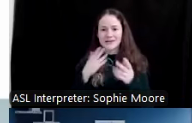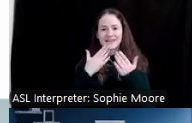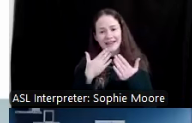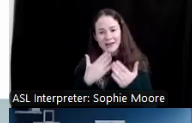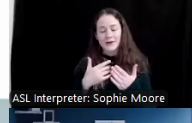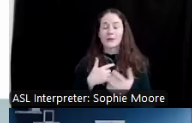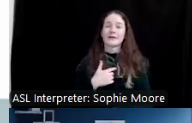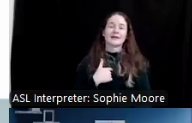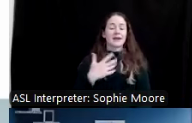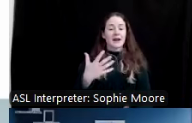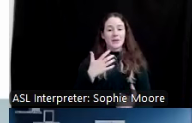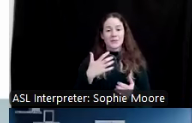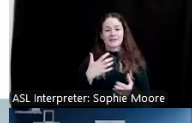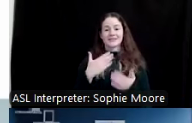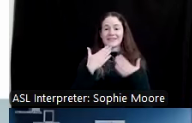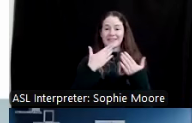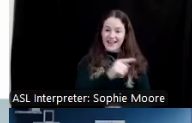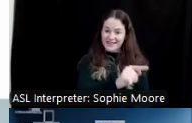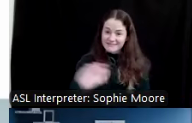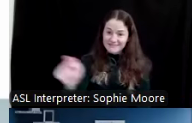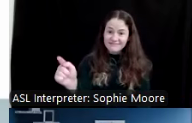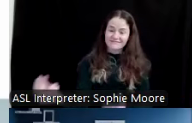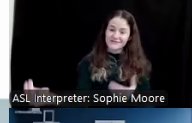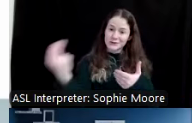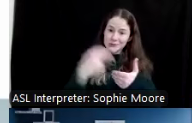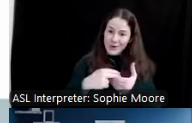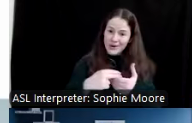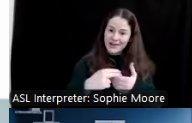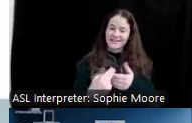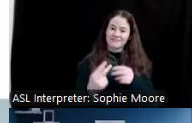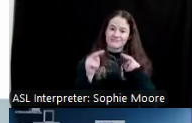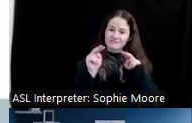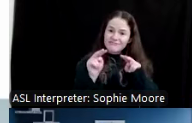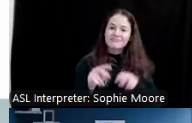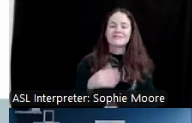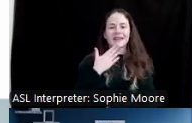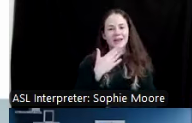uh thank you to you all for being here. I think representation is really important. So, I don't know if you guys